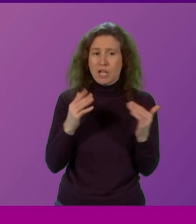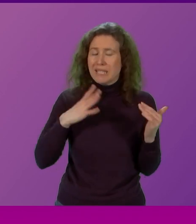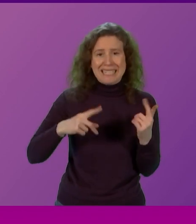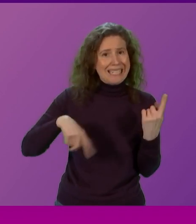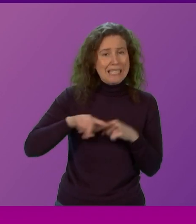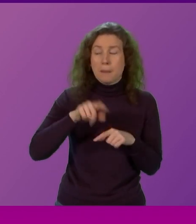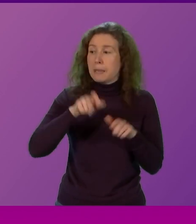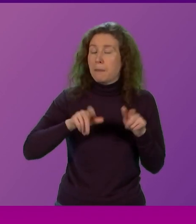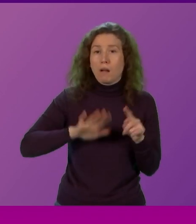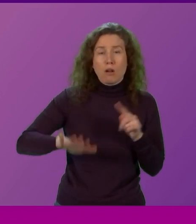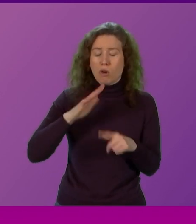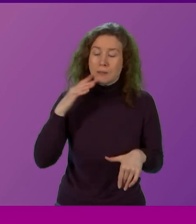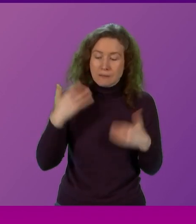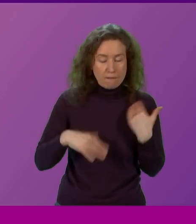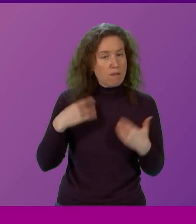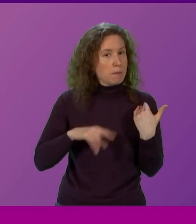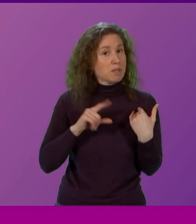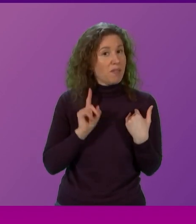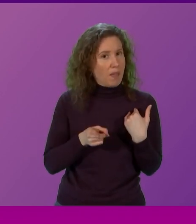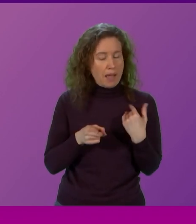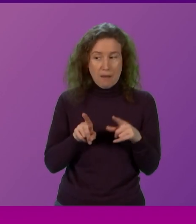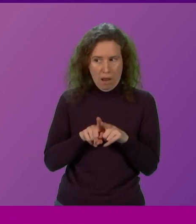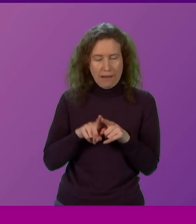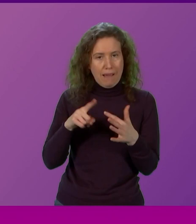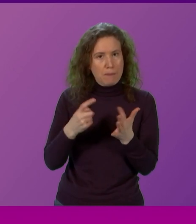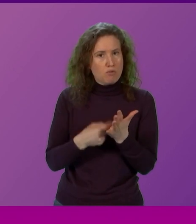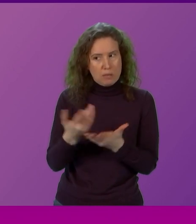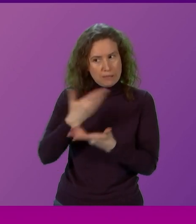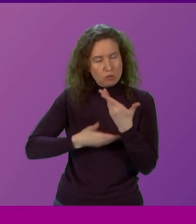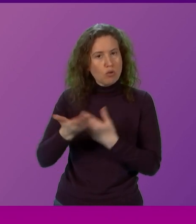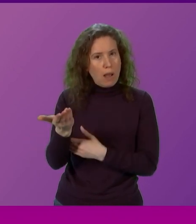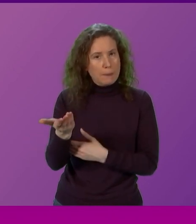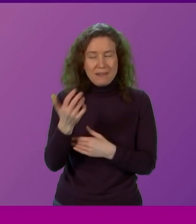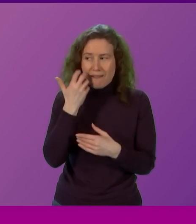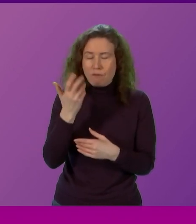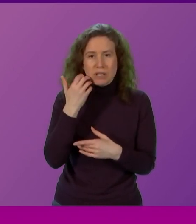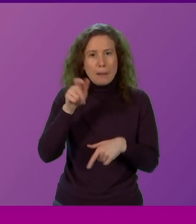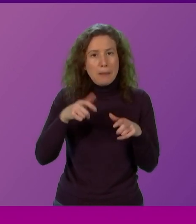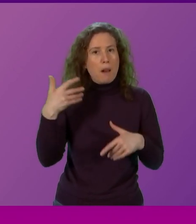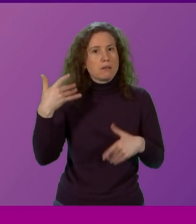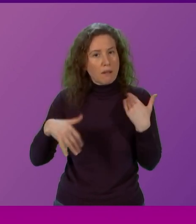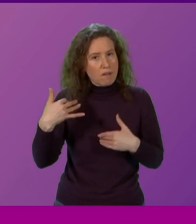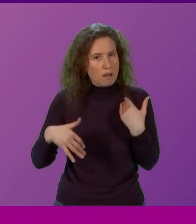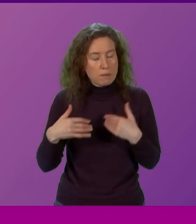People across the country are paying the price for that every day in ways that Emma Roddick has pointed out.